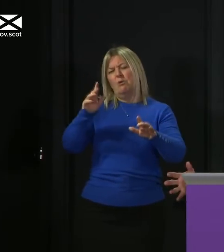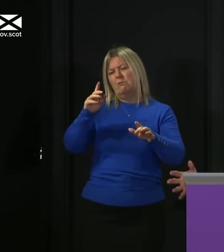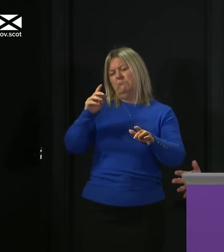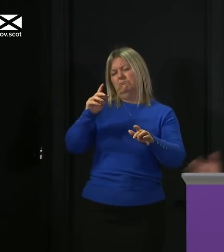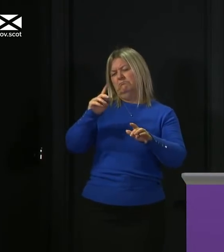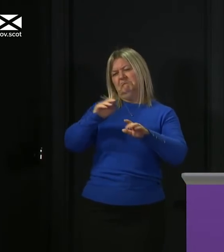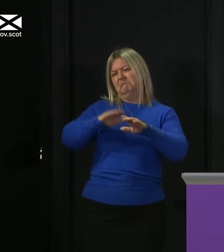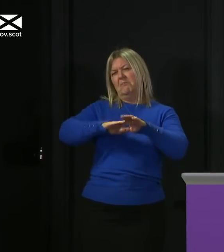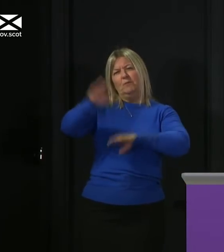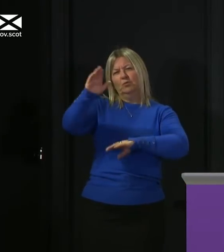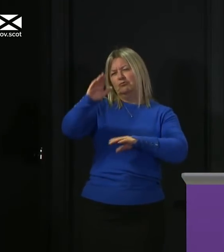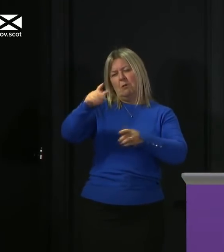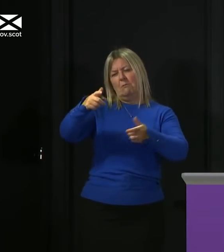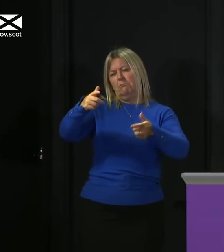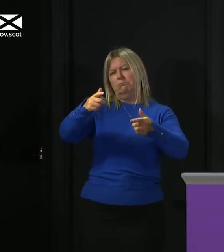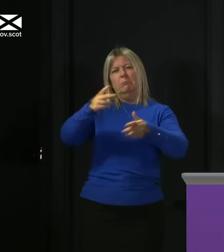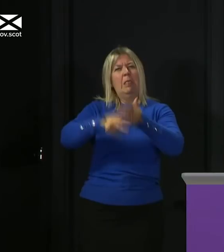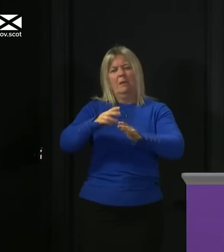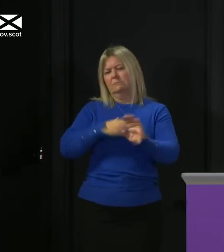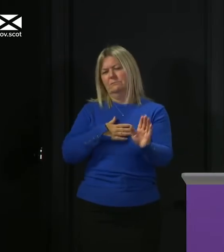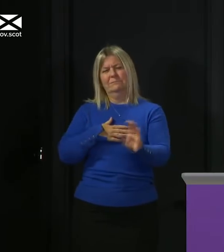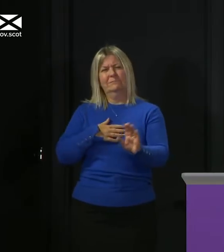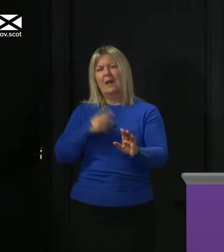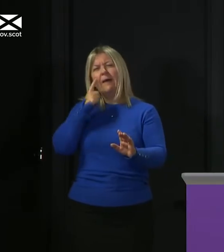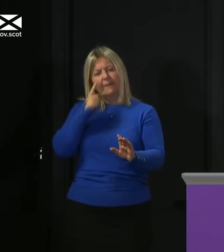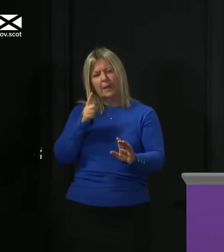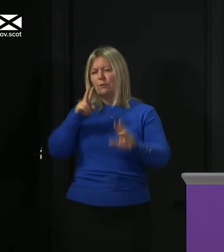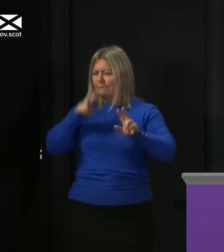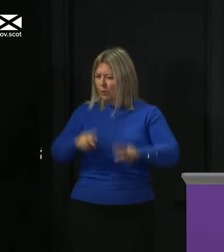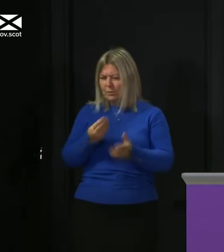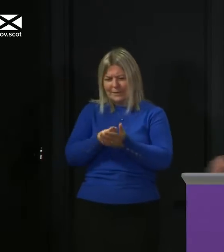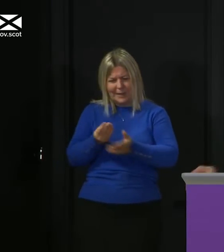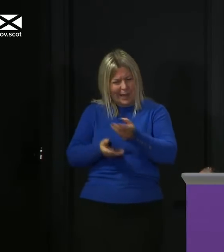necessary. I have also been pretty open on the economic constraints that the Scottish